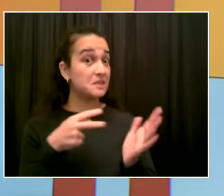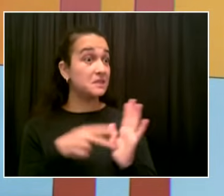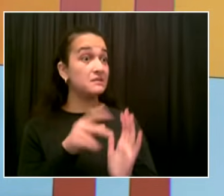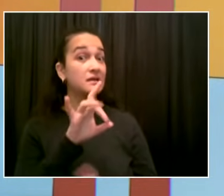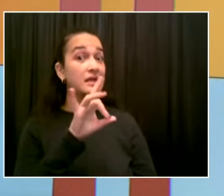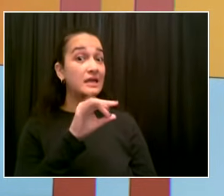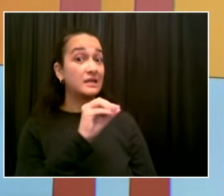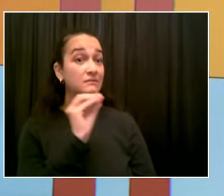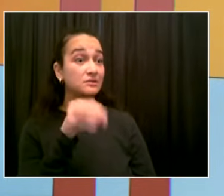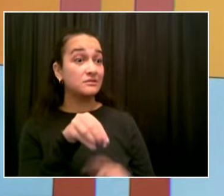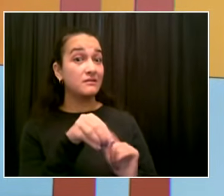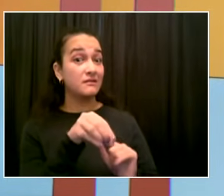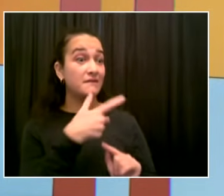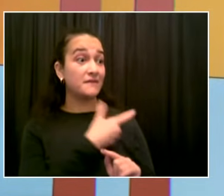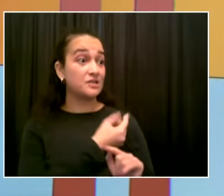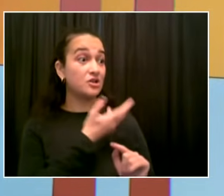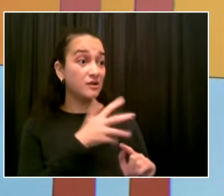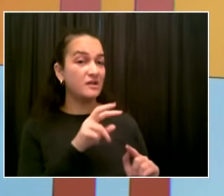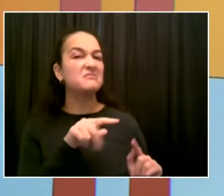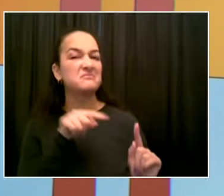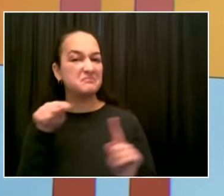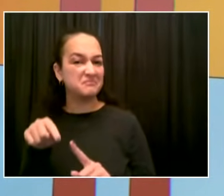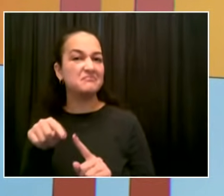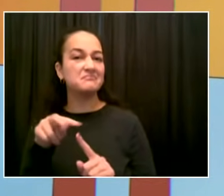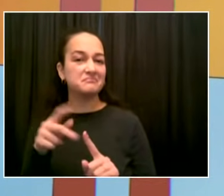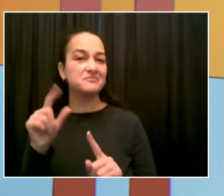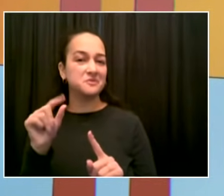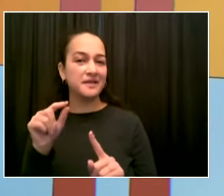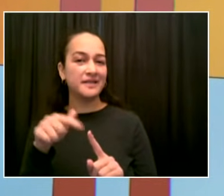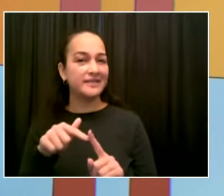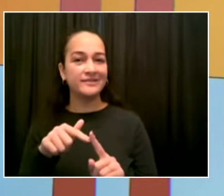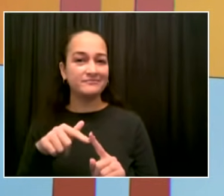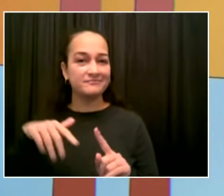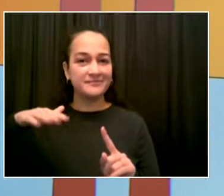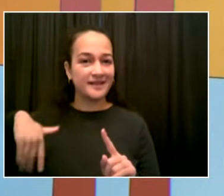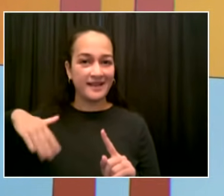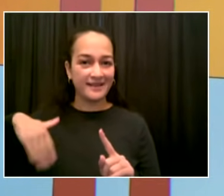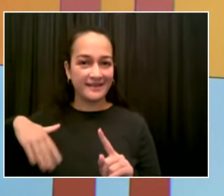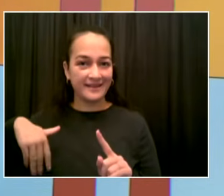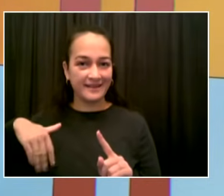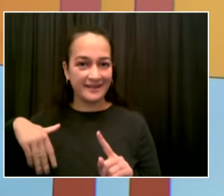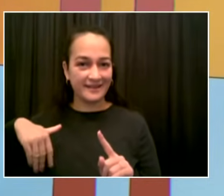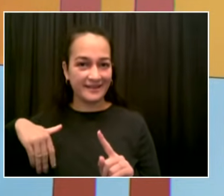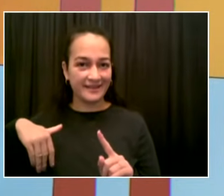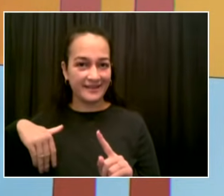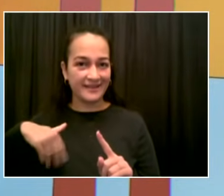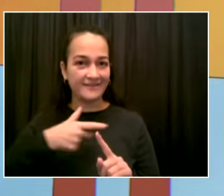IF IT'S8 0% THAT MEANS THE 2 O0%F ABO■çUT 80,000 TEACHERS AT